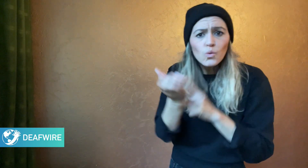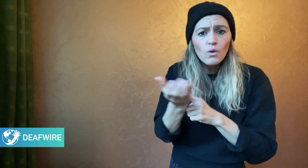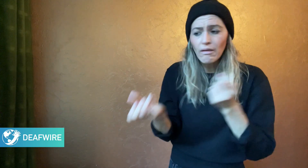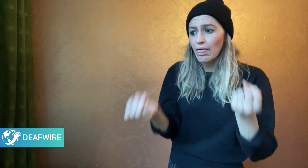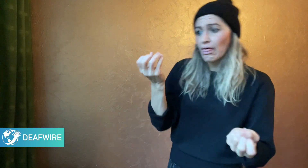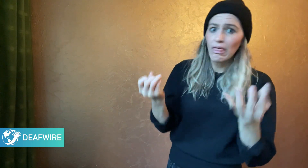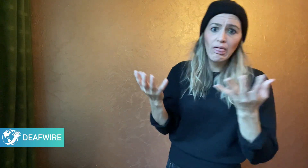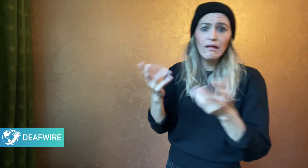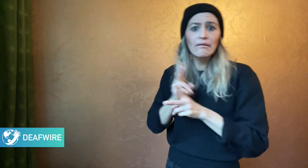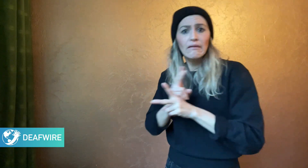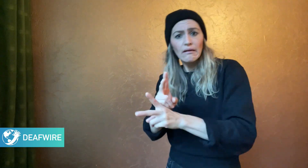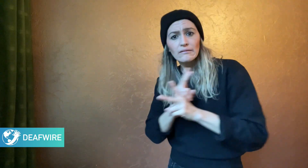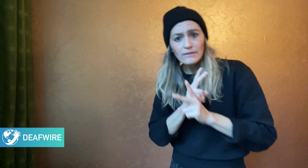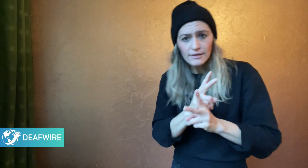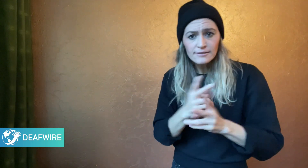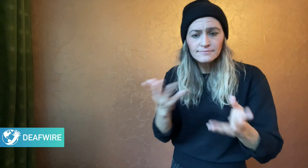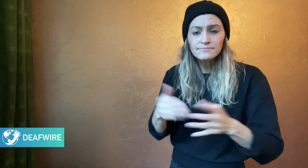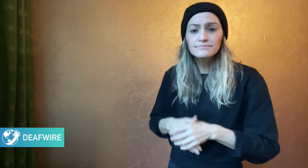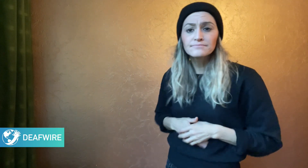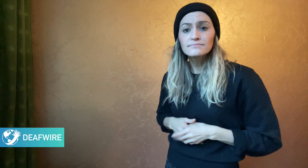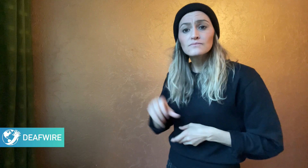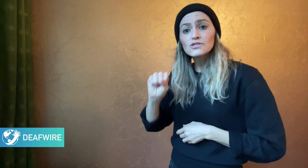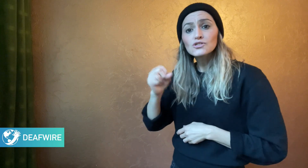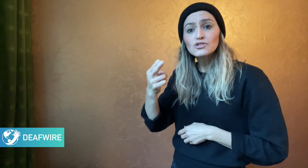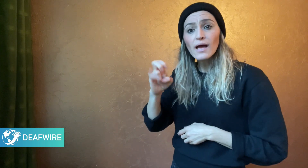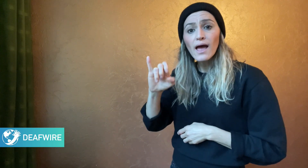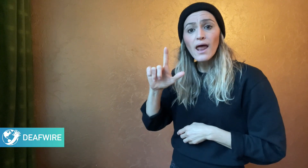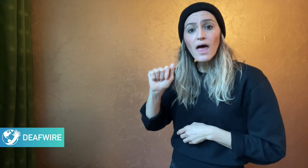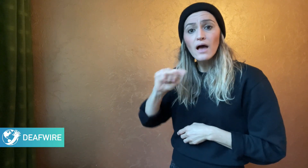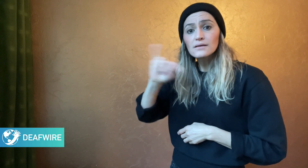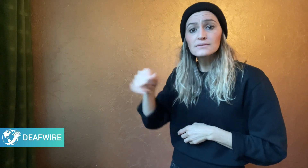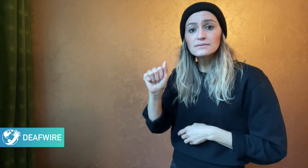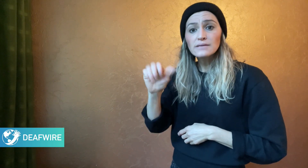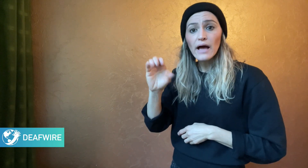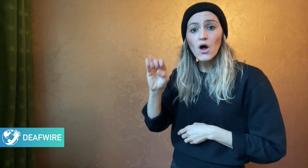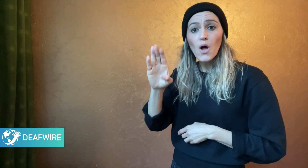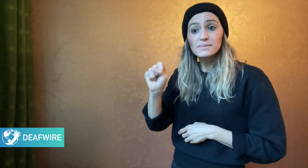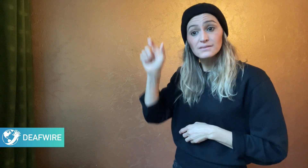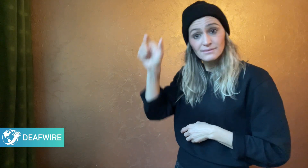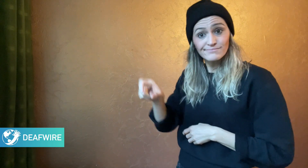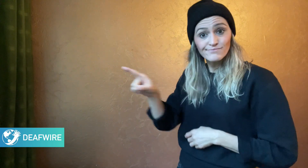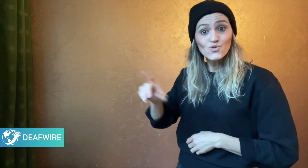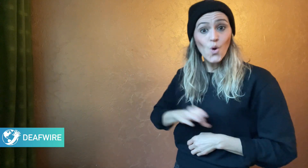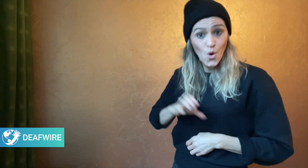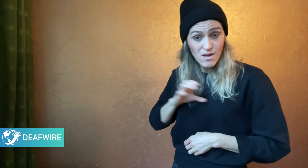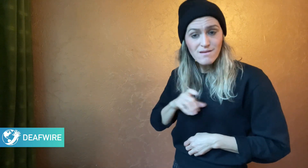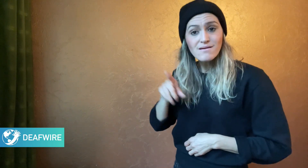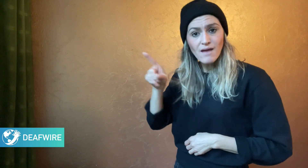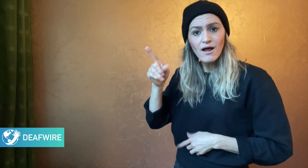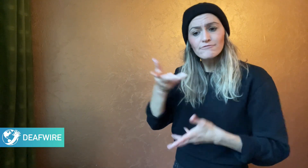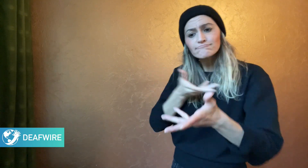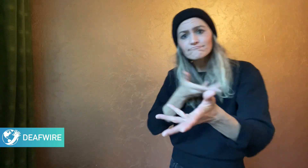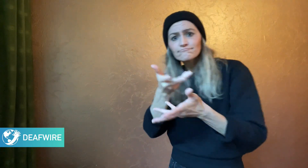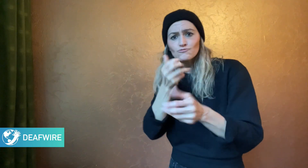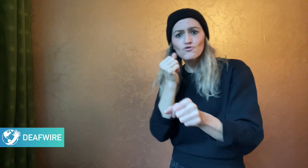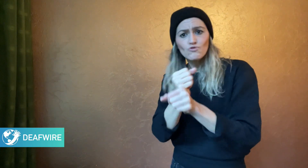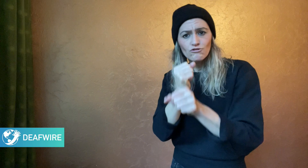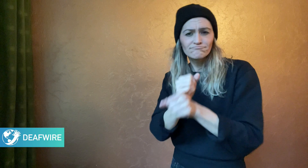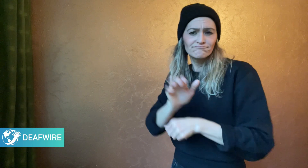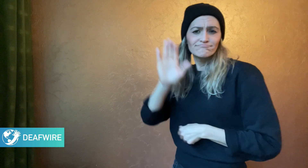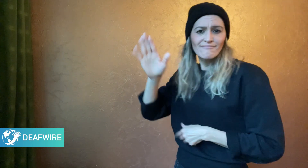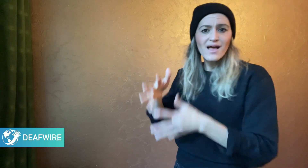Sheila Jacobs is a CODA counselor from the United States.